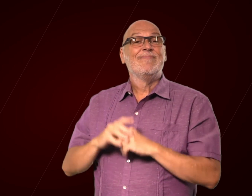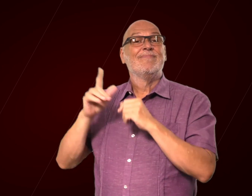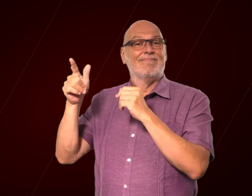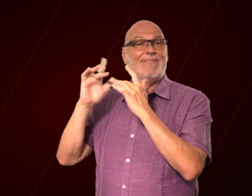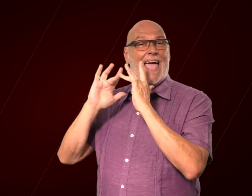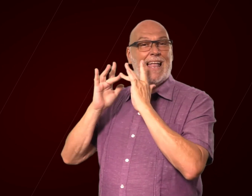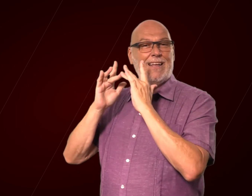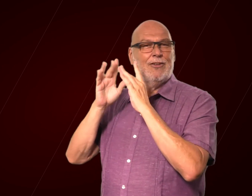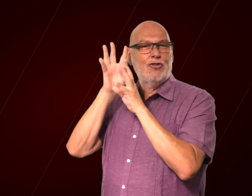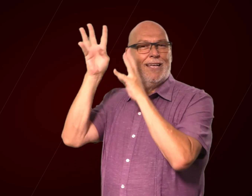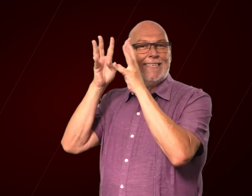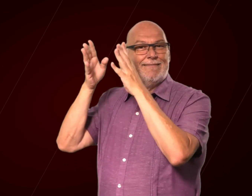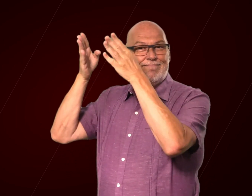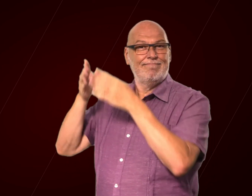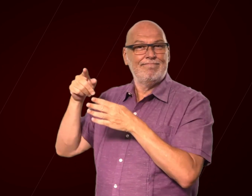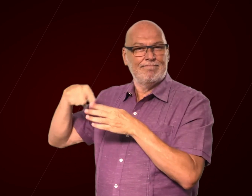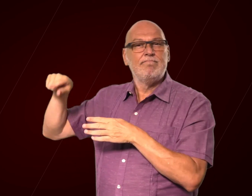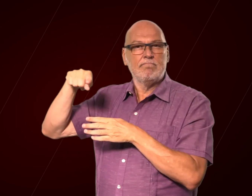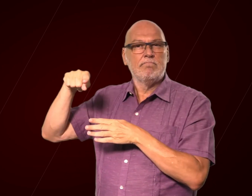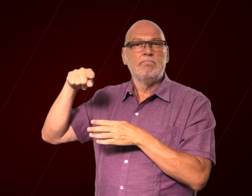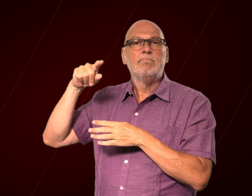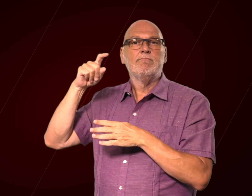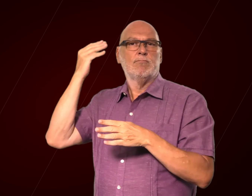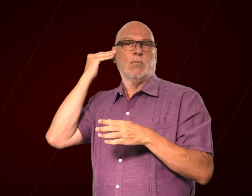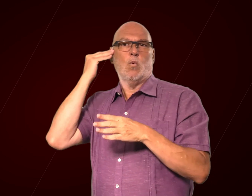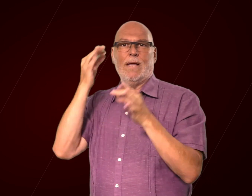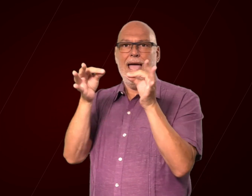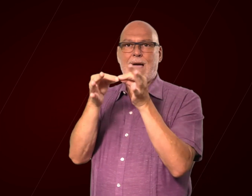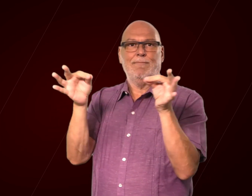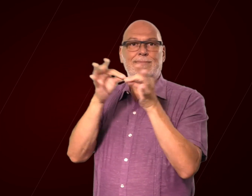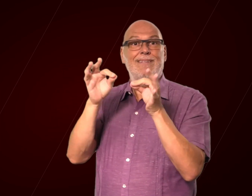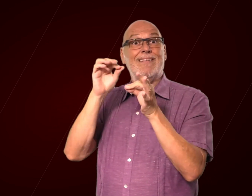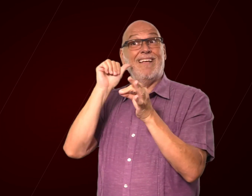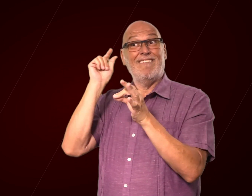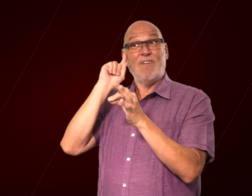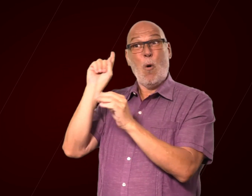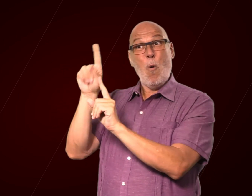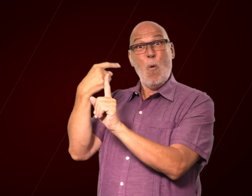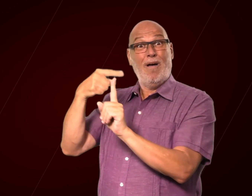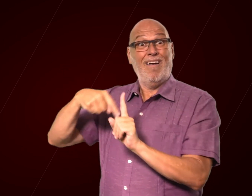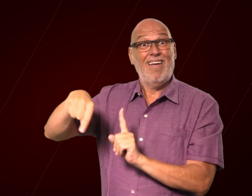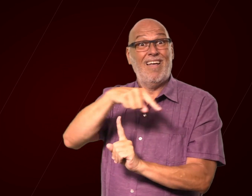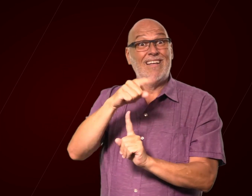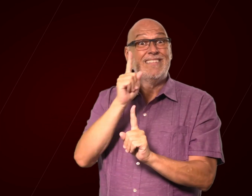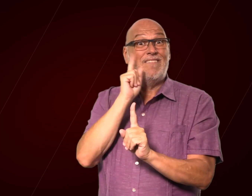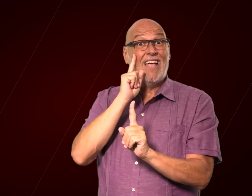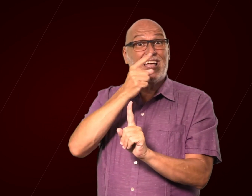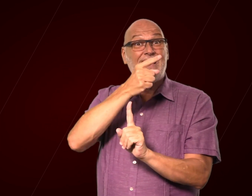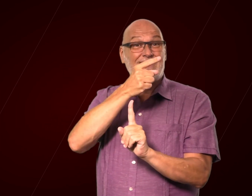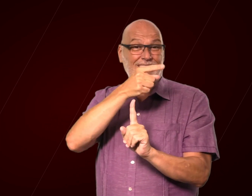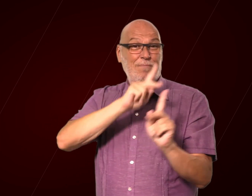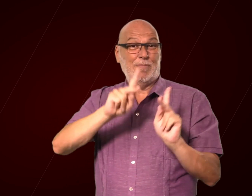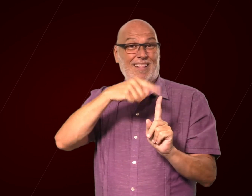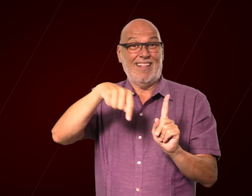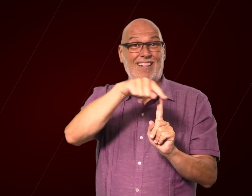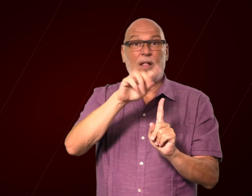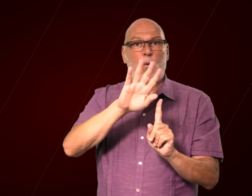Online creators should be aware that captioning is not just for Deaf people but has